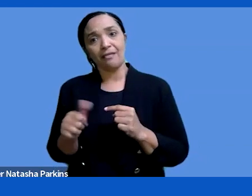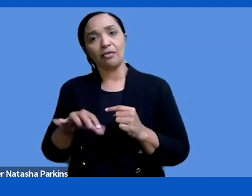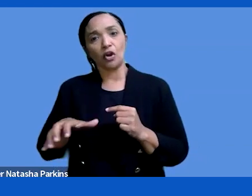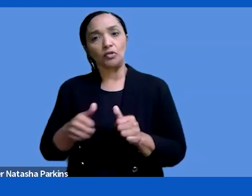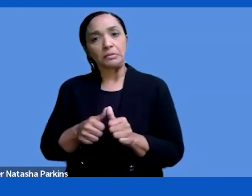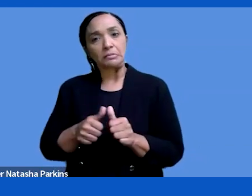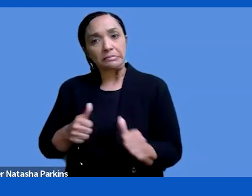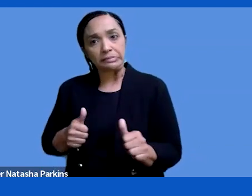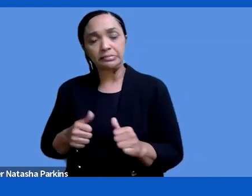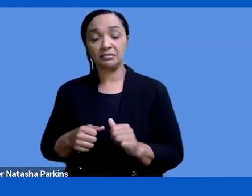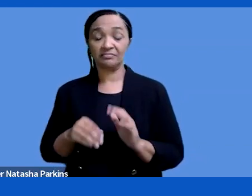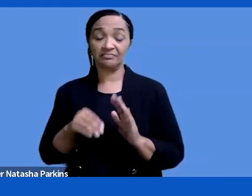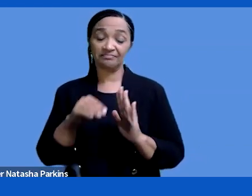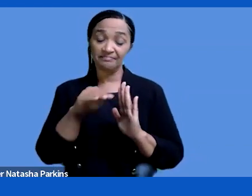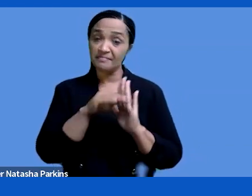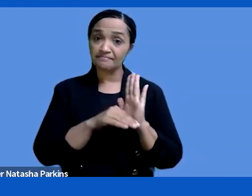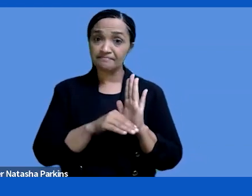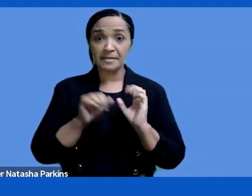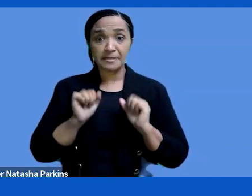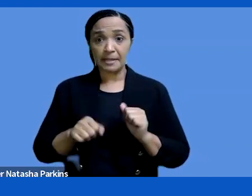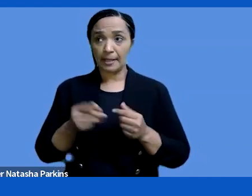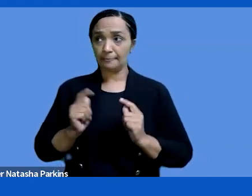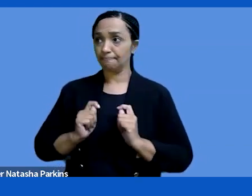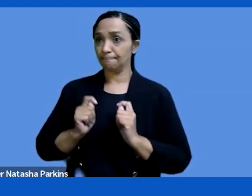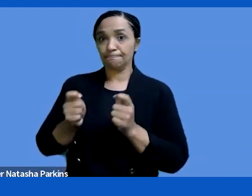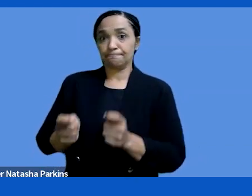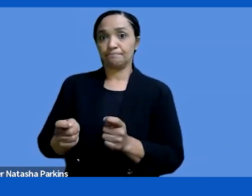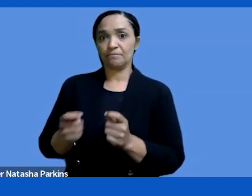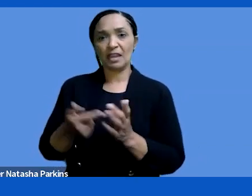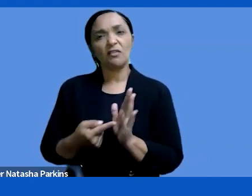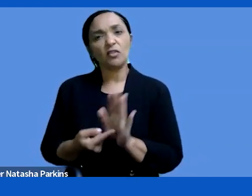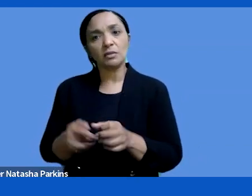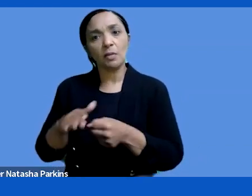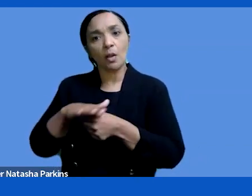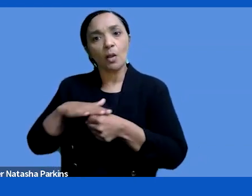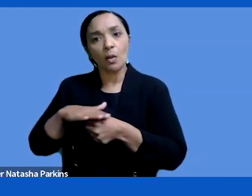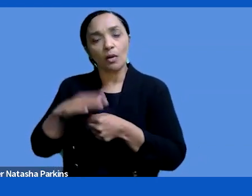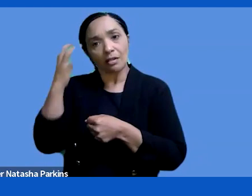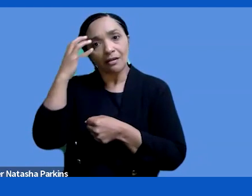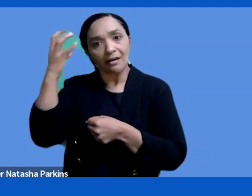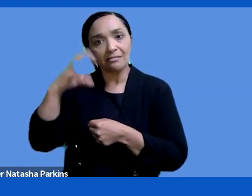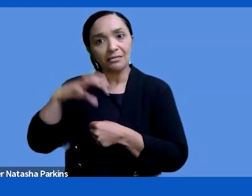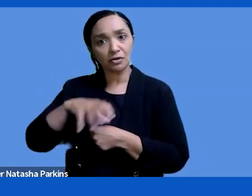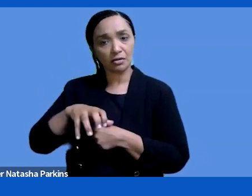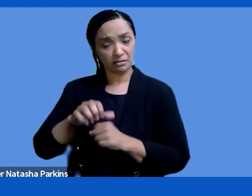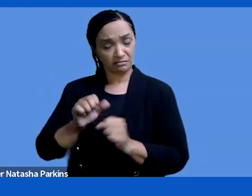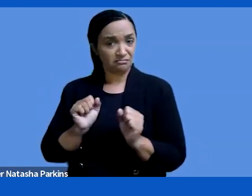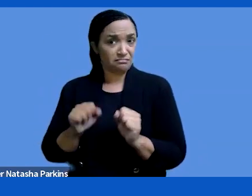useful for public Sector bodies, municipalities, Regions, why not? I think it is a good question.